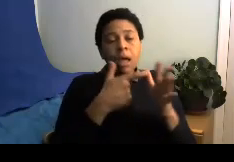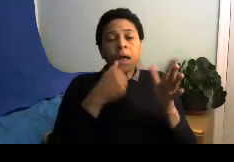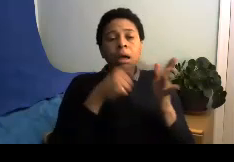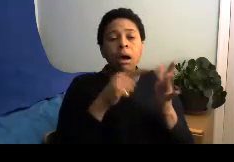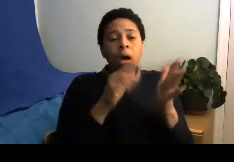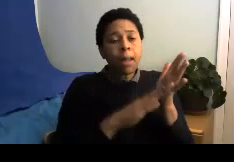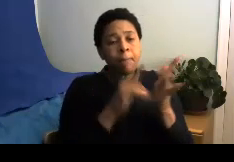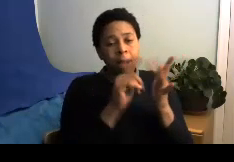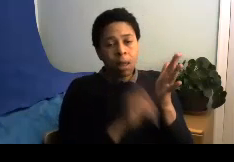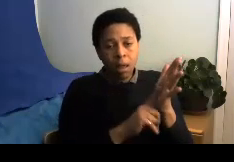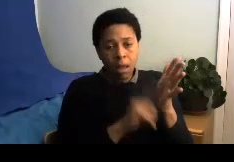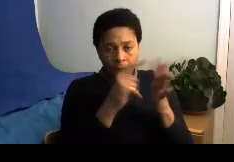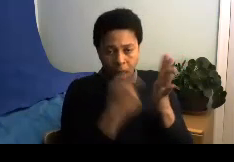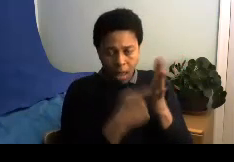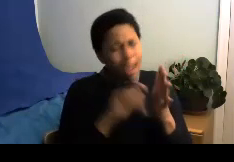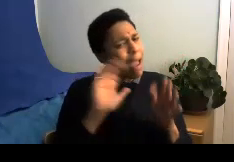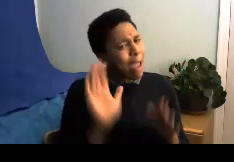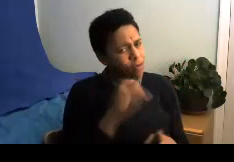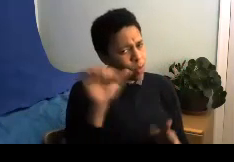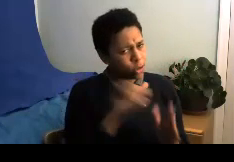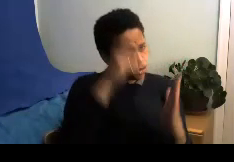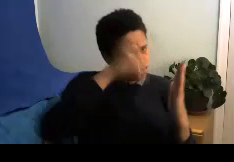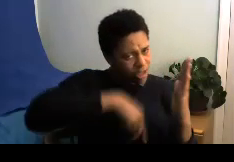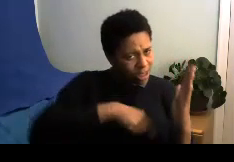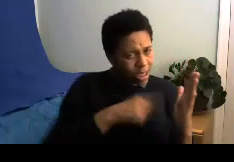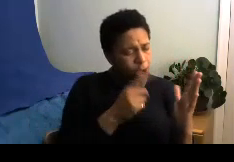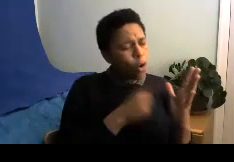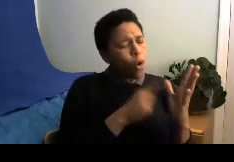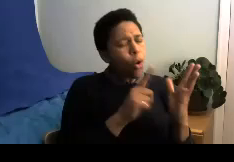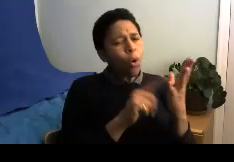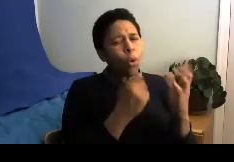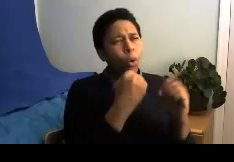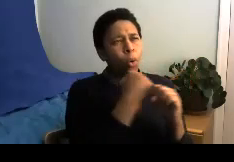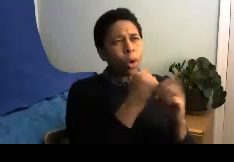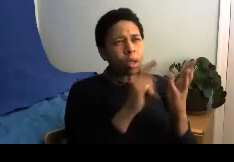work, Augustown. That's just, I think it's just been publicly